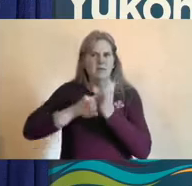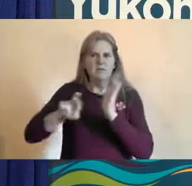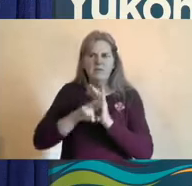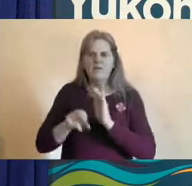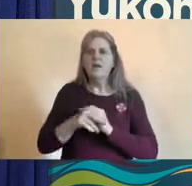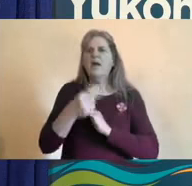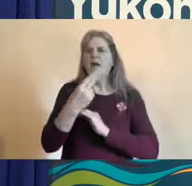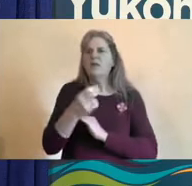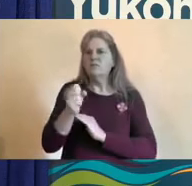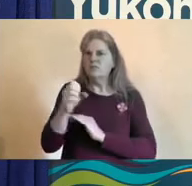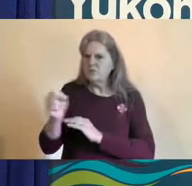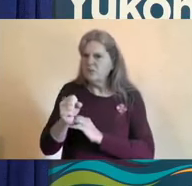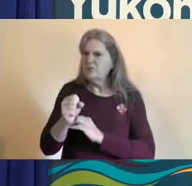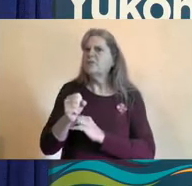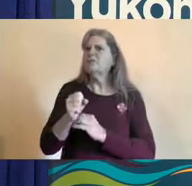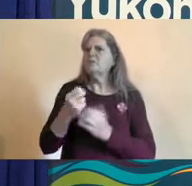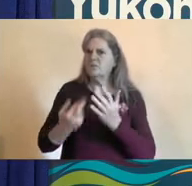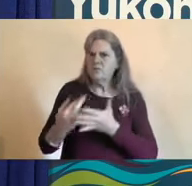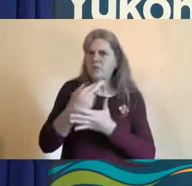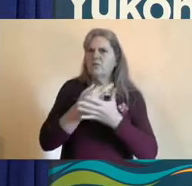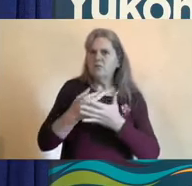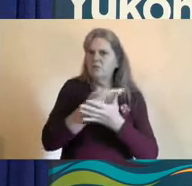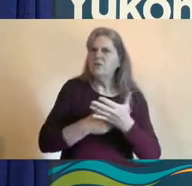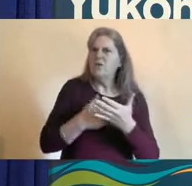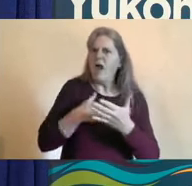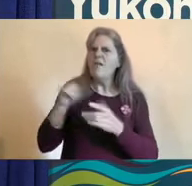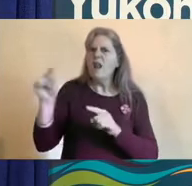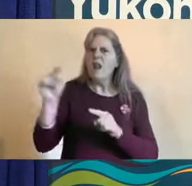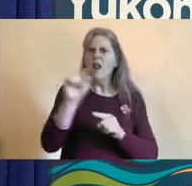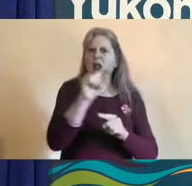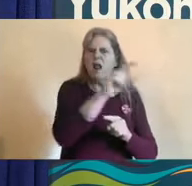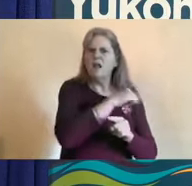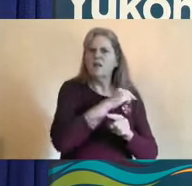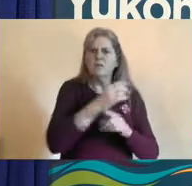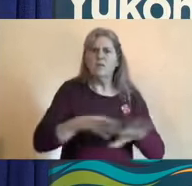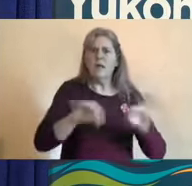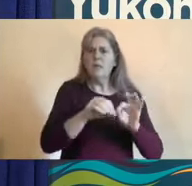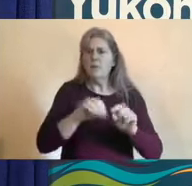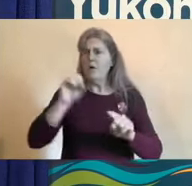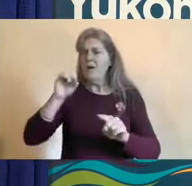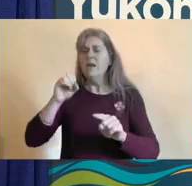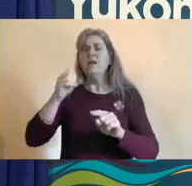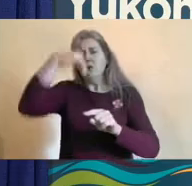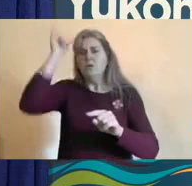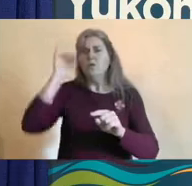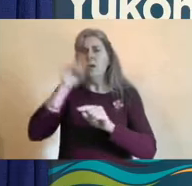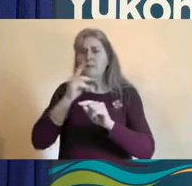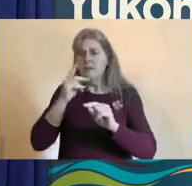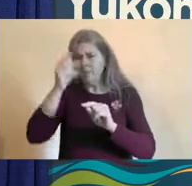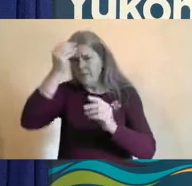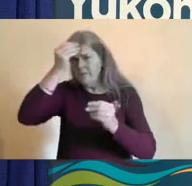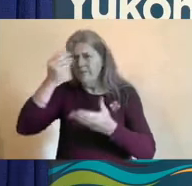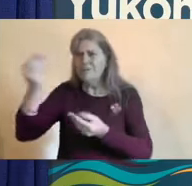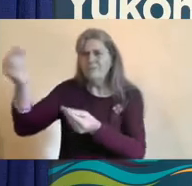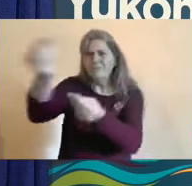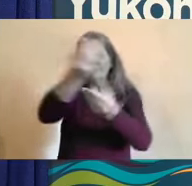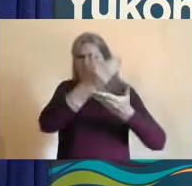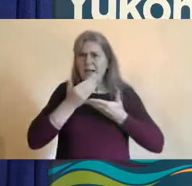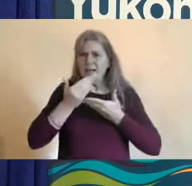social services. This government has proven what's really important to us as the voice of Yukoners, their